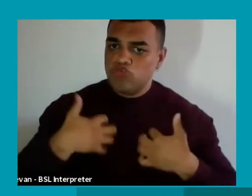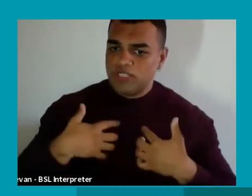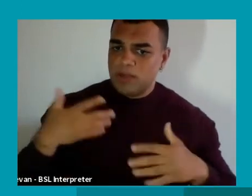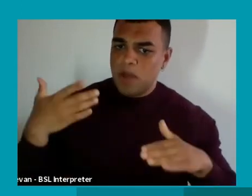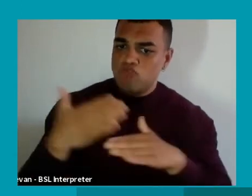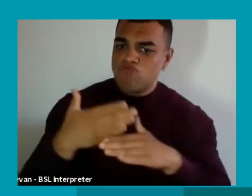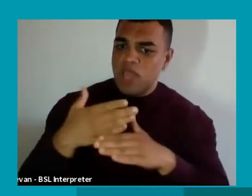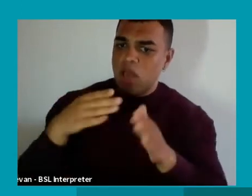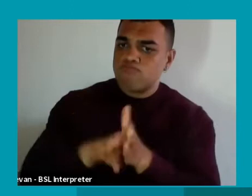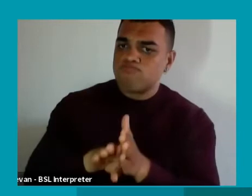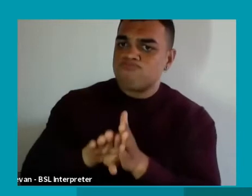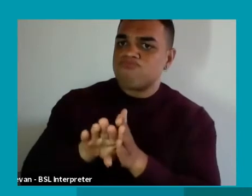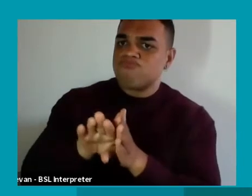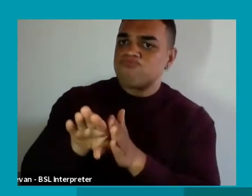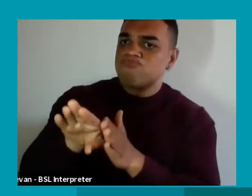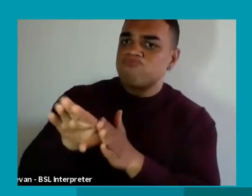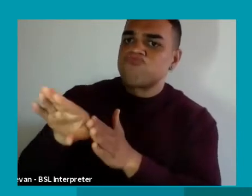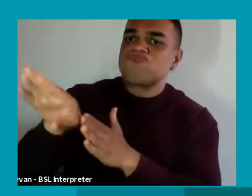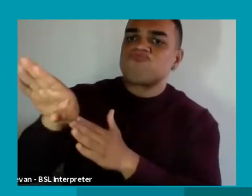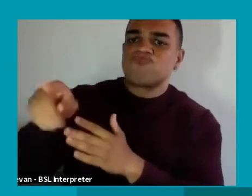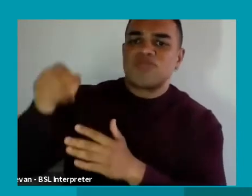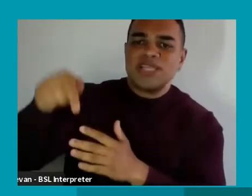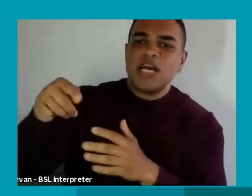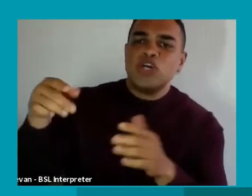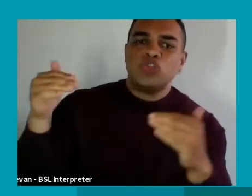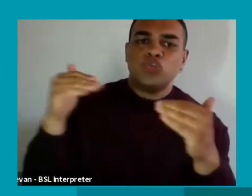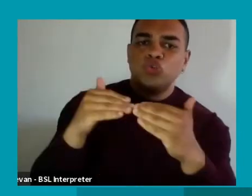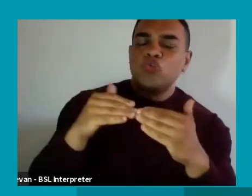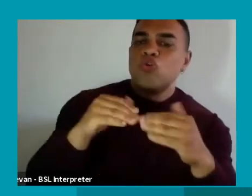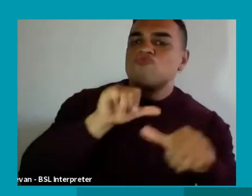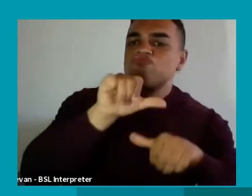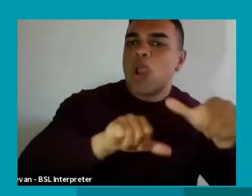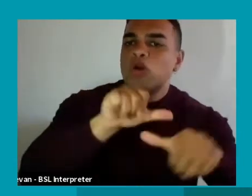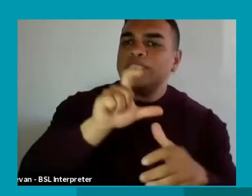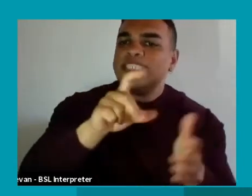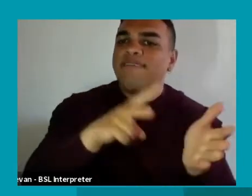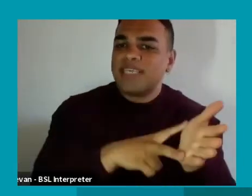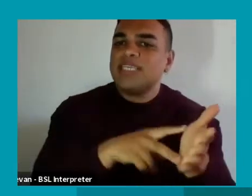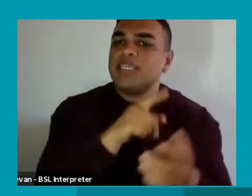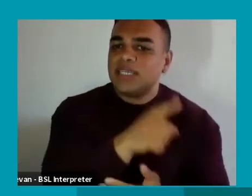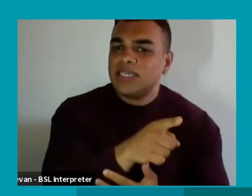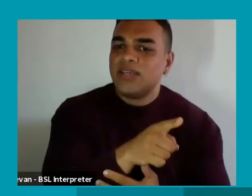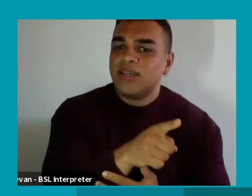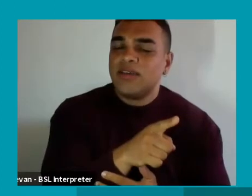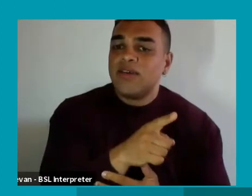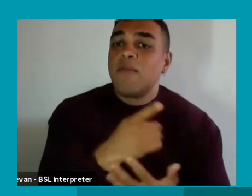But of course you can customize it. So, for example, if you're a student, you can do what's called a